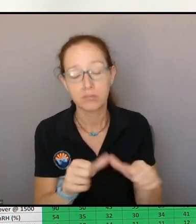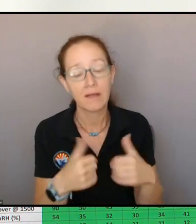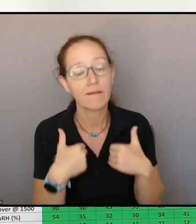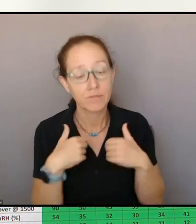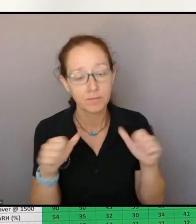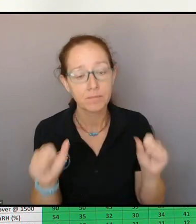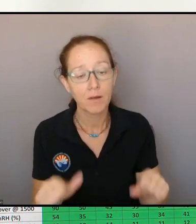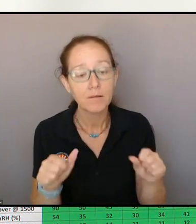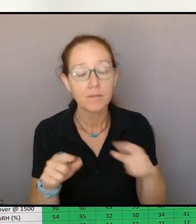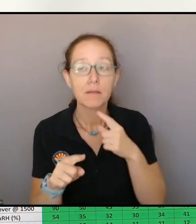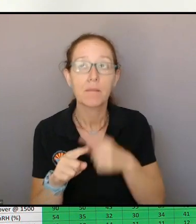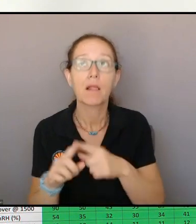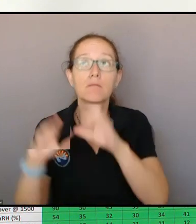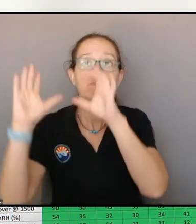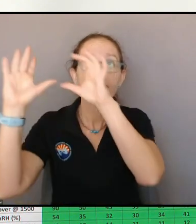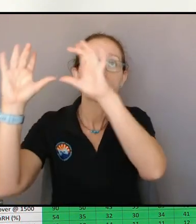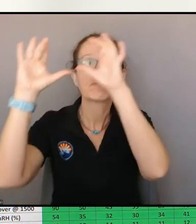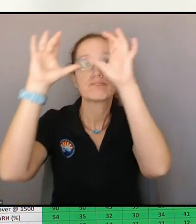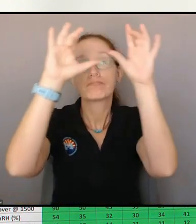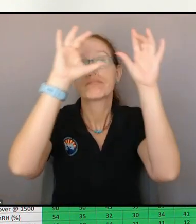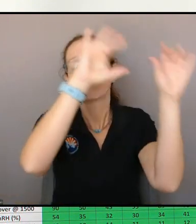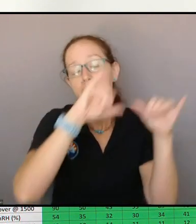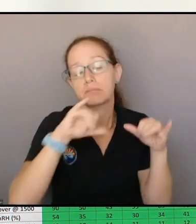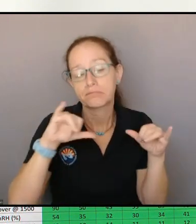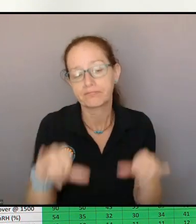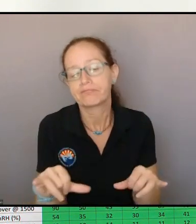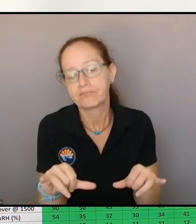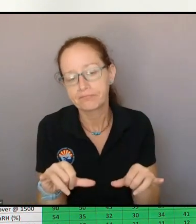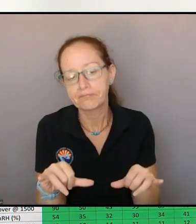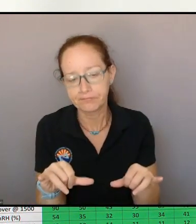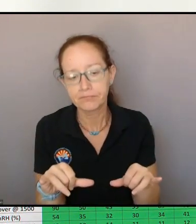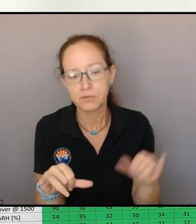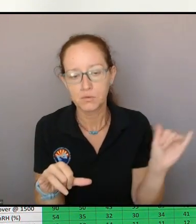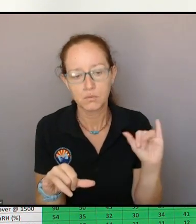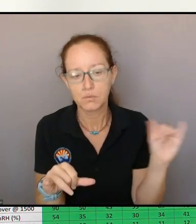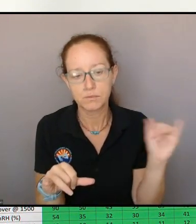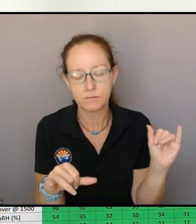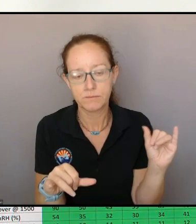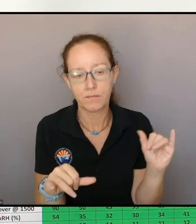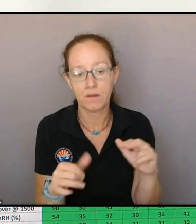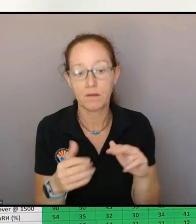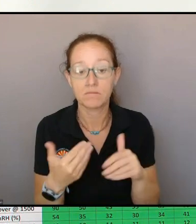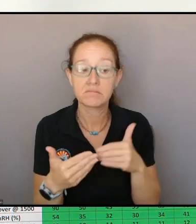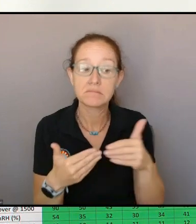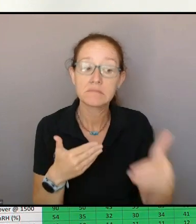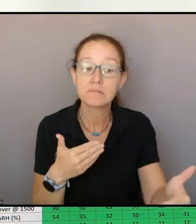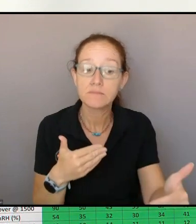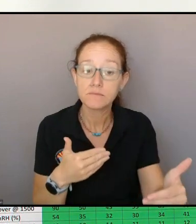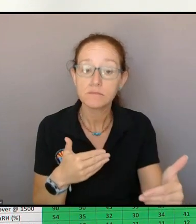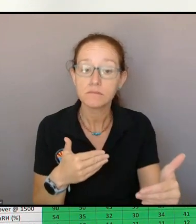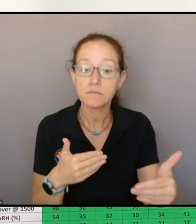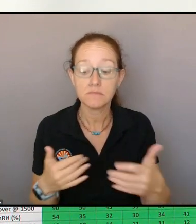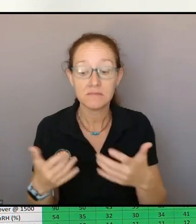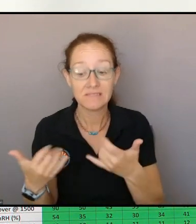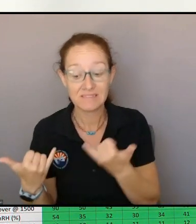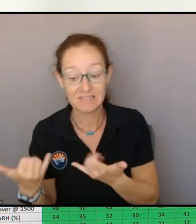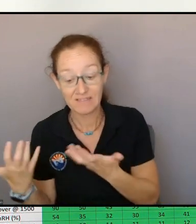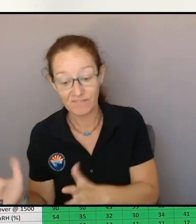across the area. And so not looking at a whole lot of moisture next few days beyond today. Uh but we are still like